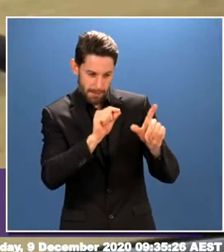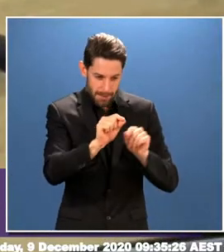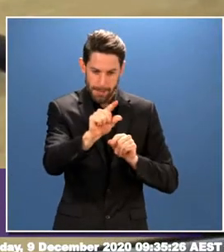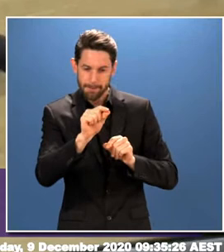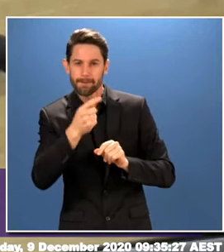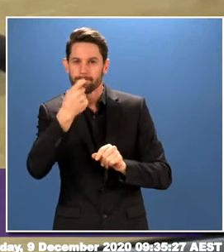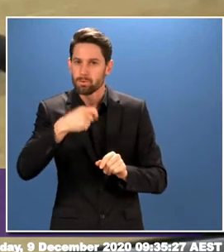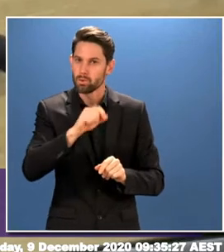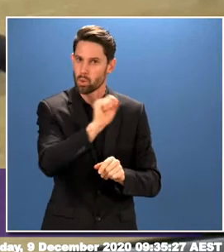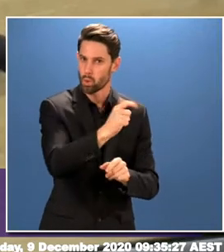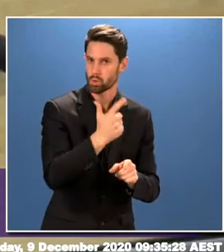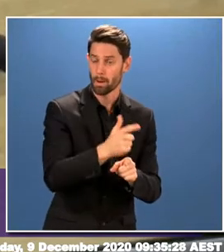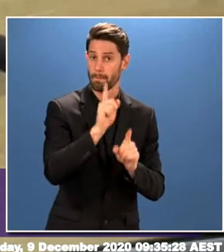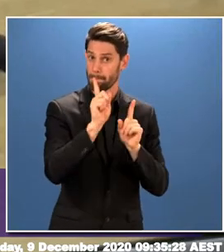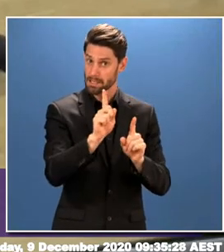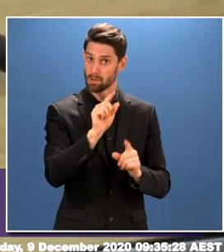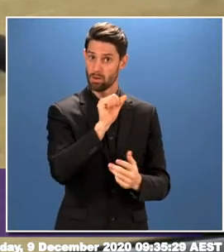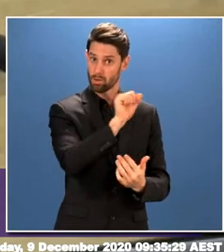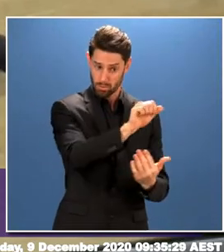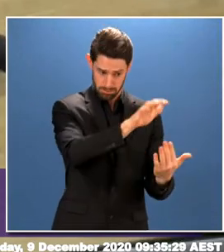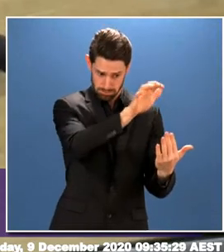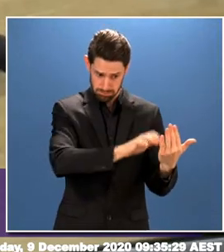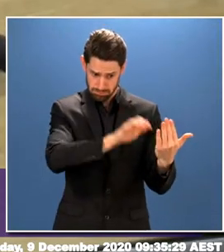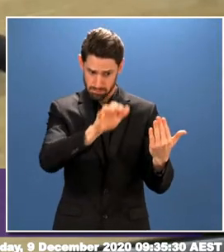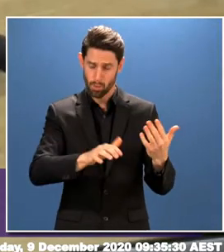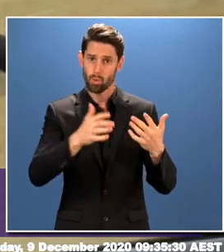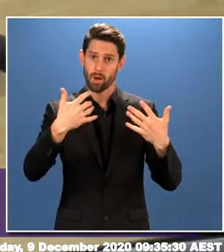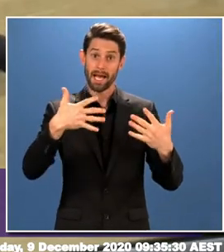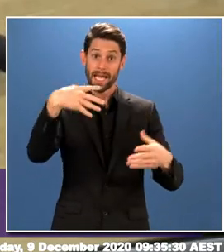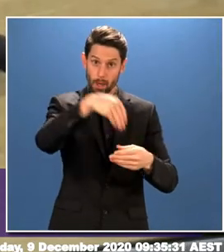your statement does provide the views of participants, and it